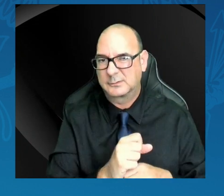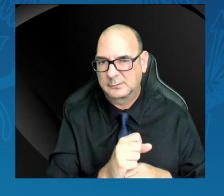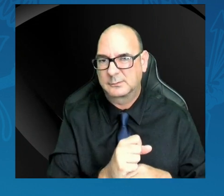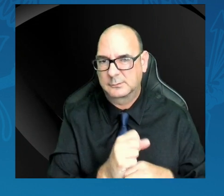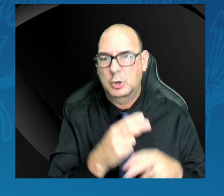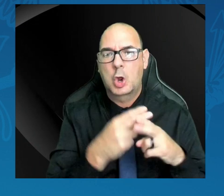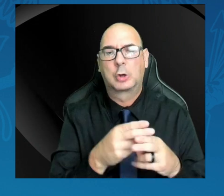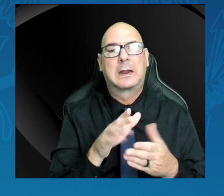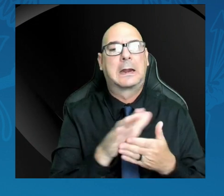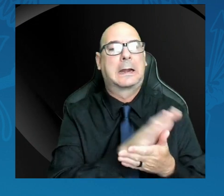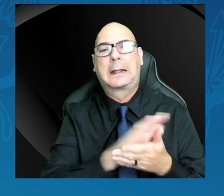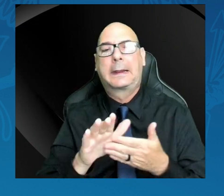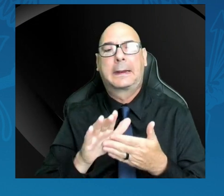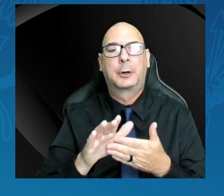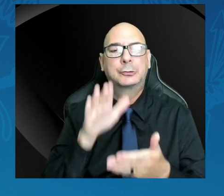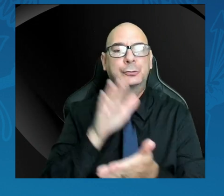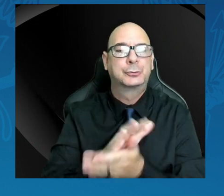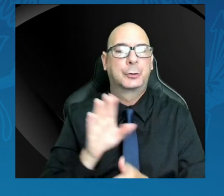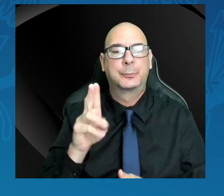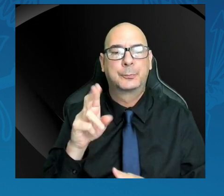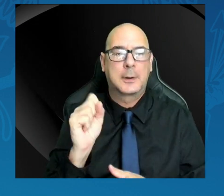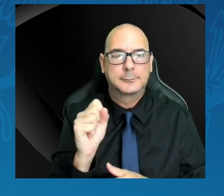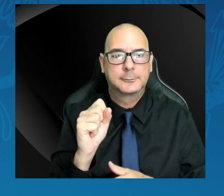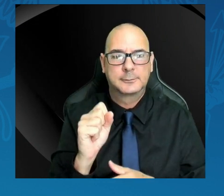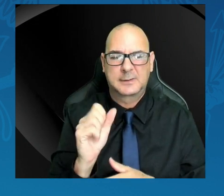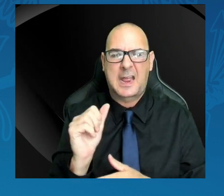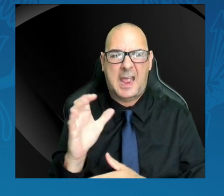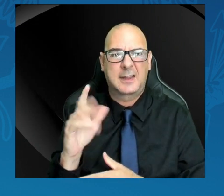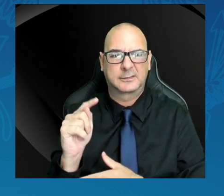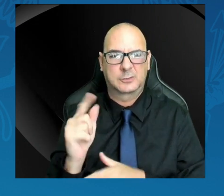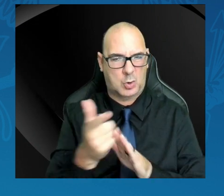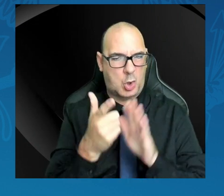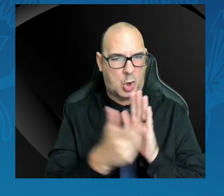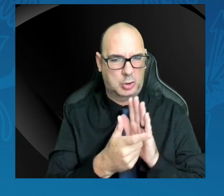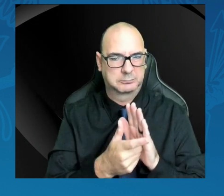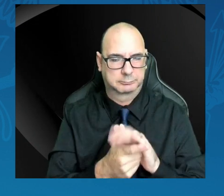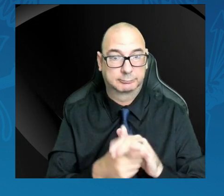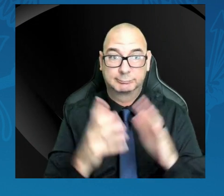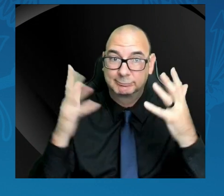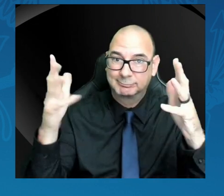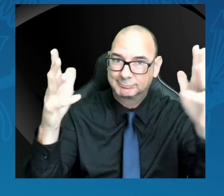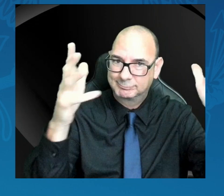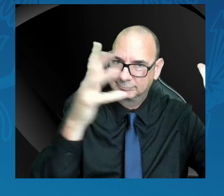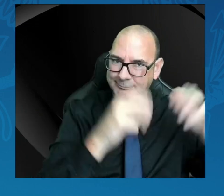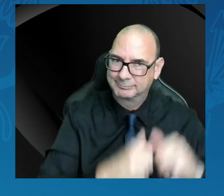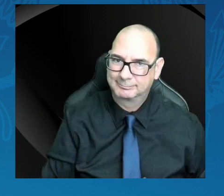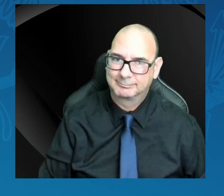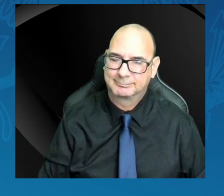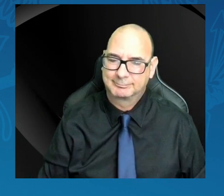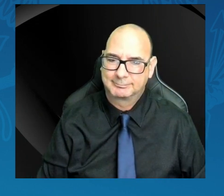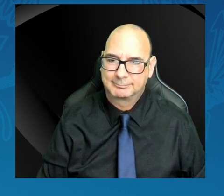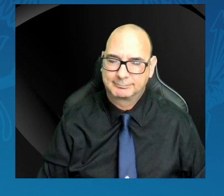Worked a lot of miles. And as vice president,